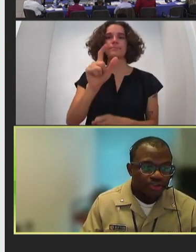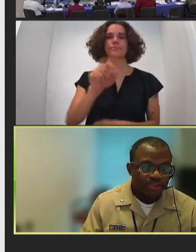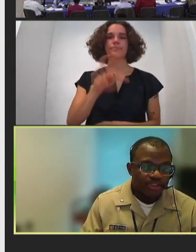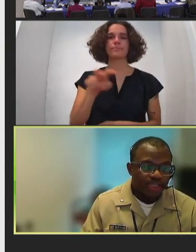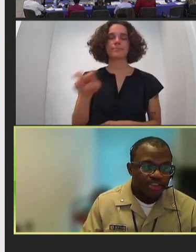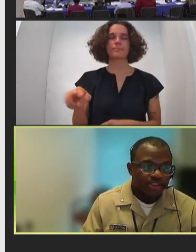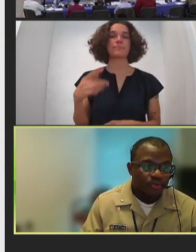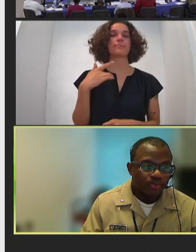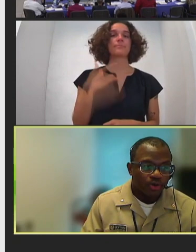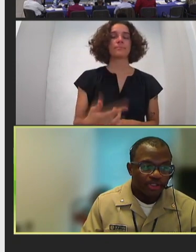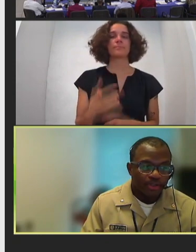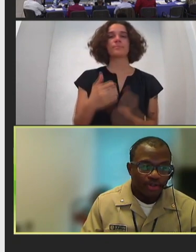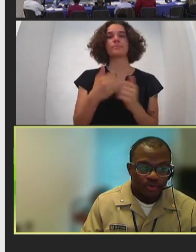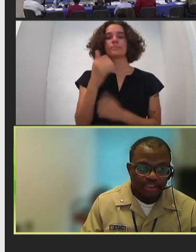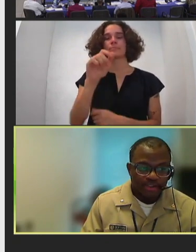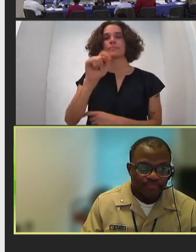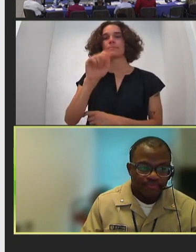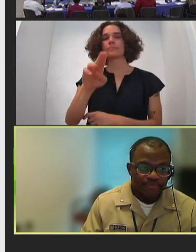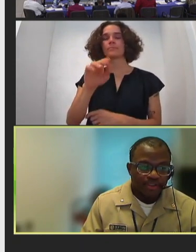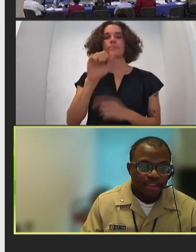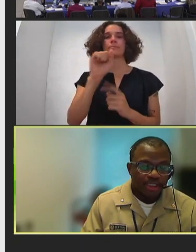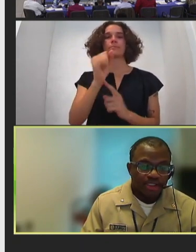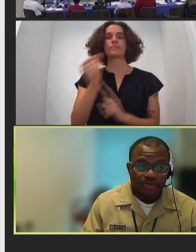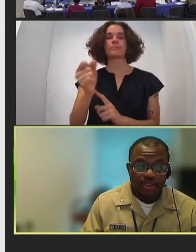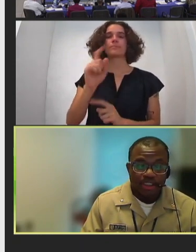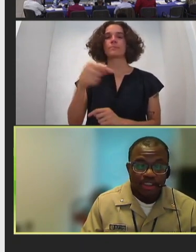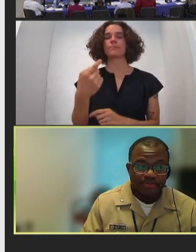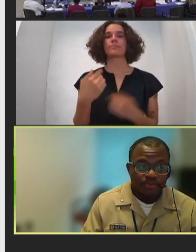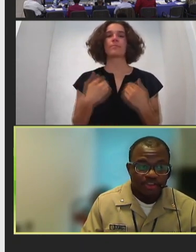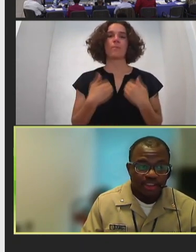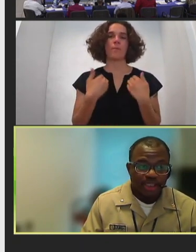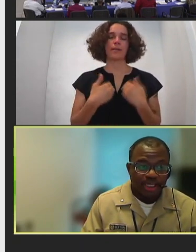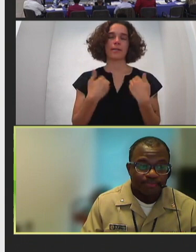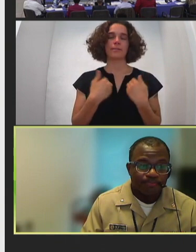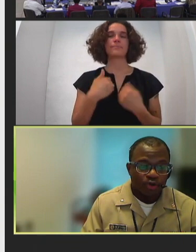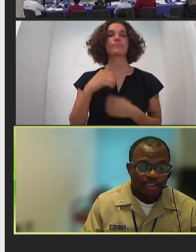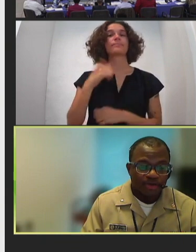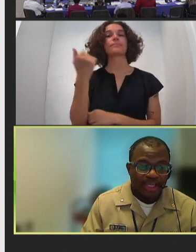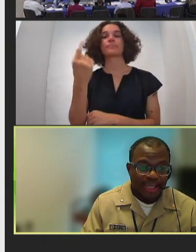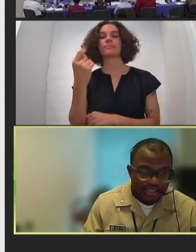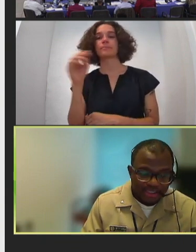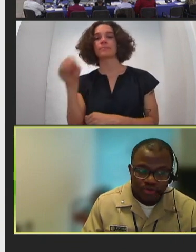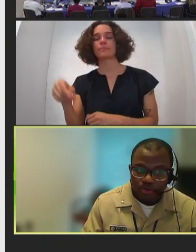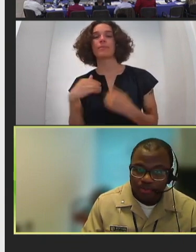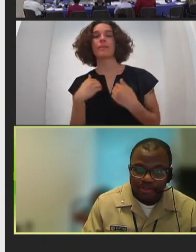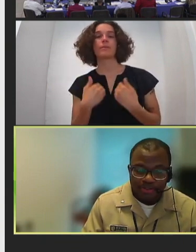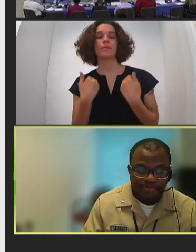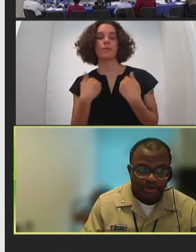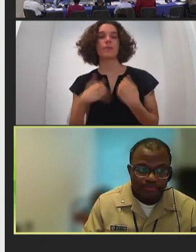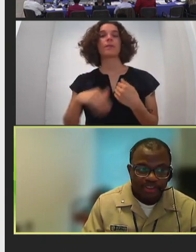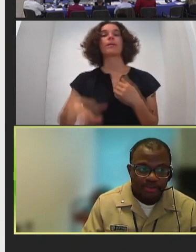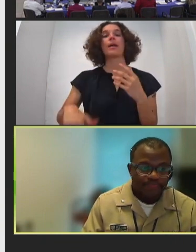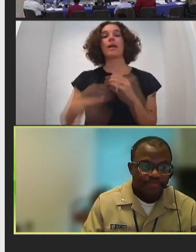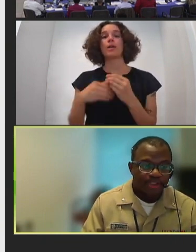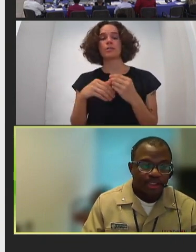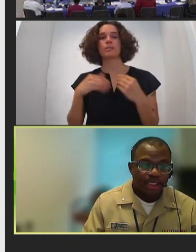TB cases were pulmonary only. Another 11 percent had pulmonary and extrapulmonary involvement, and